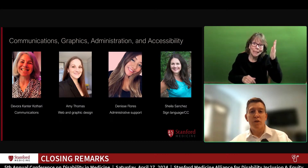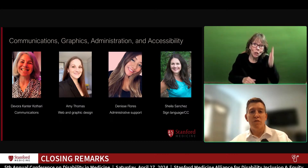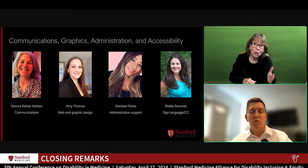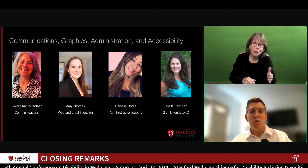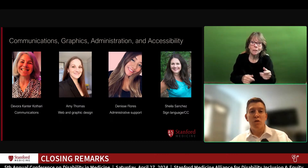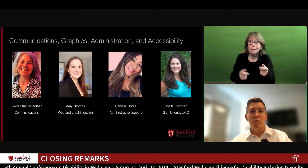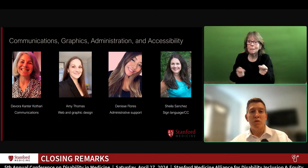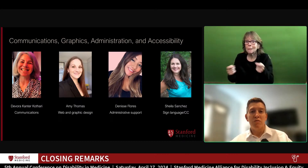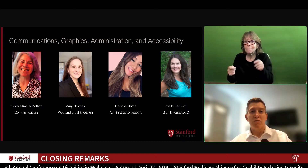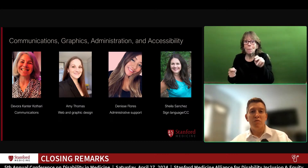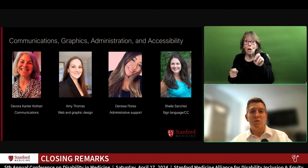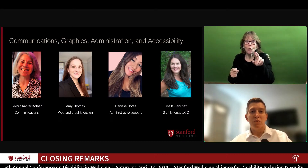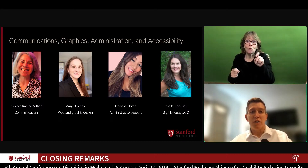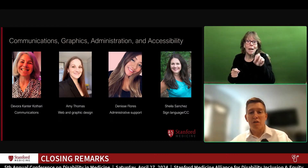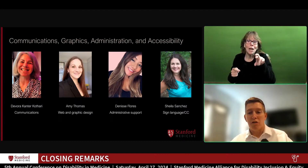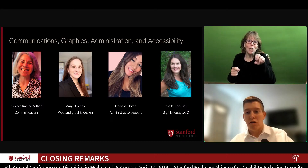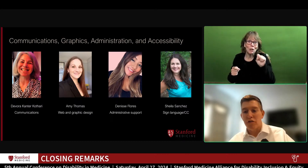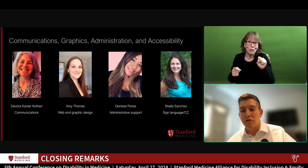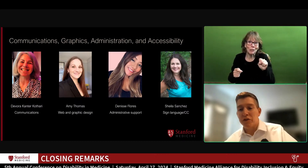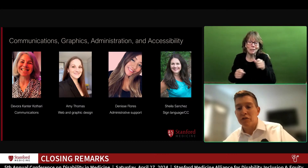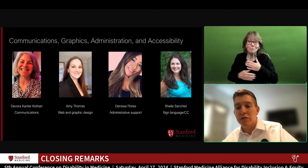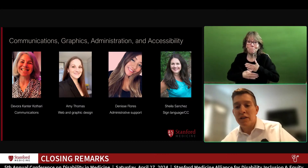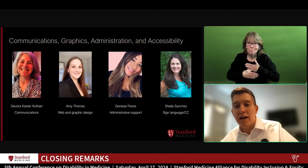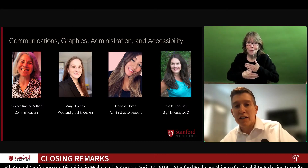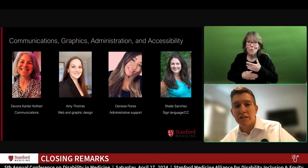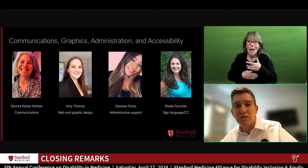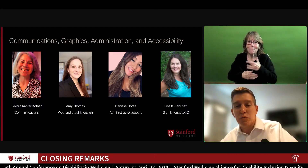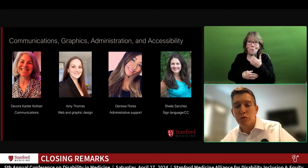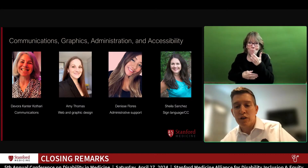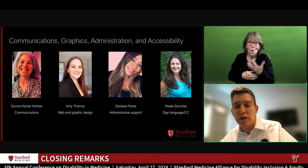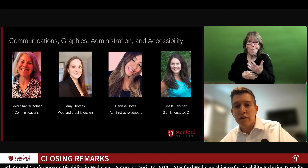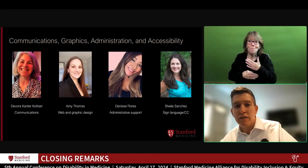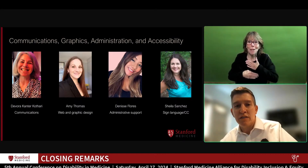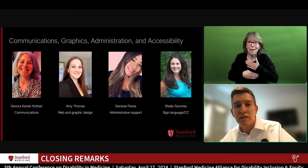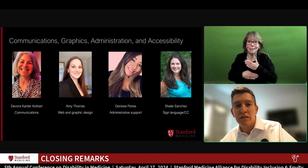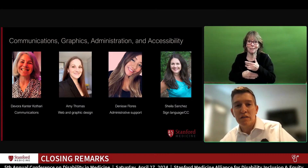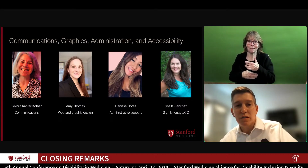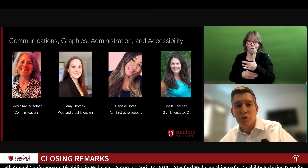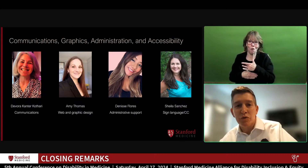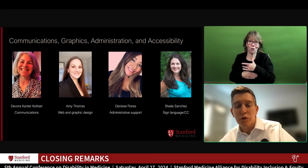We have a warm spot in our heart for you and the access you provide, and the beautiful